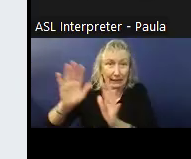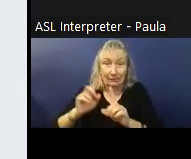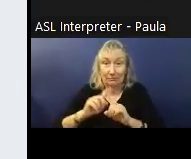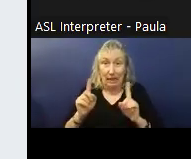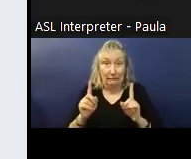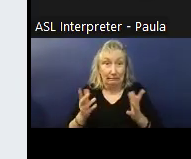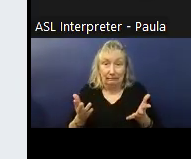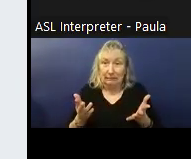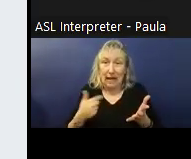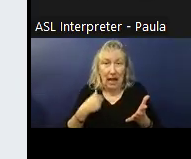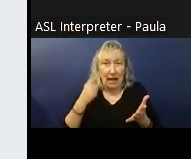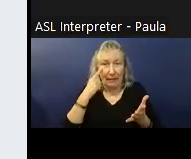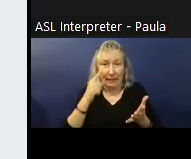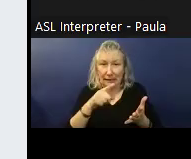to be more nuanced than what I'm reading here.